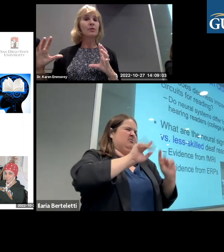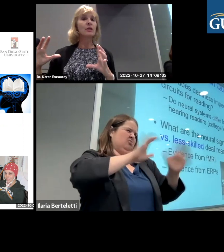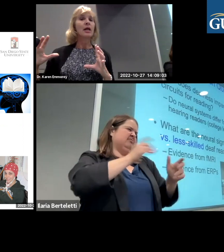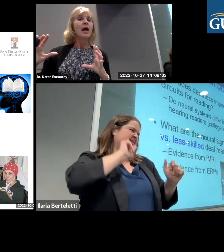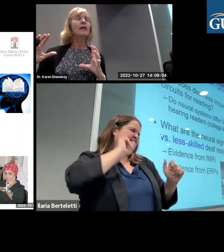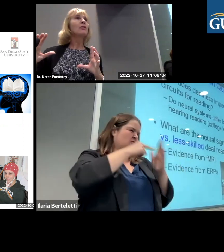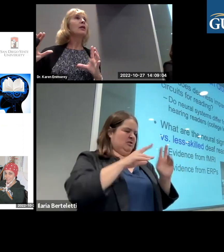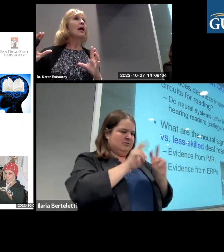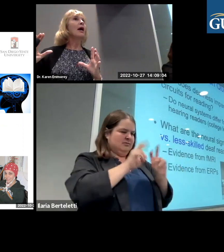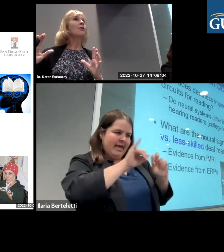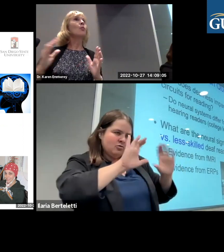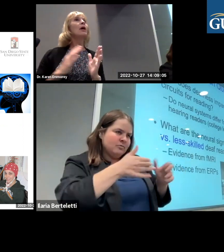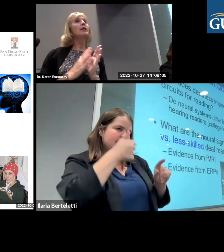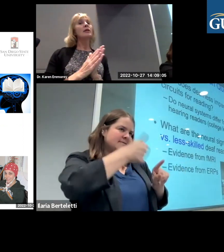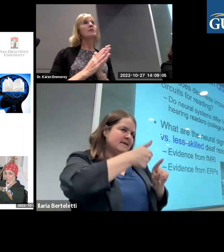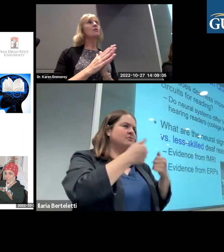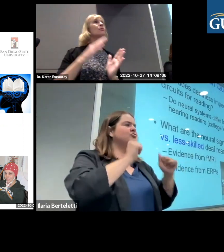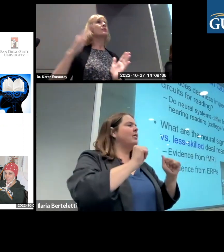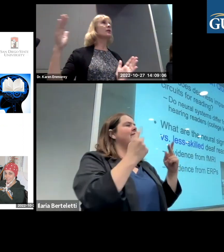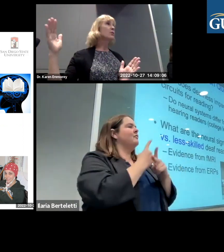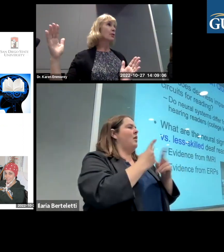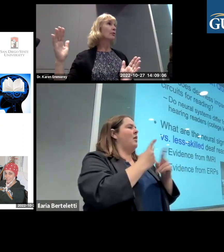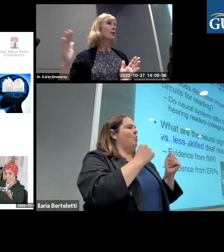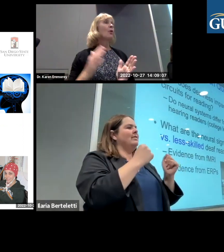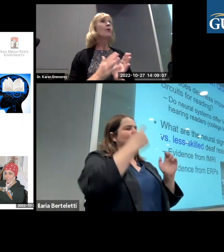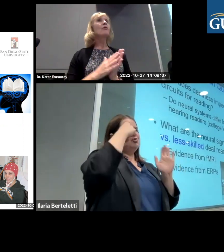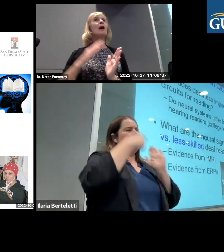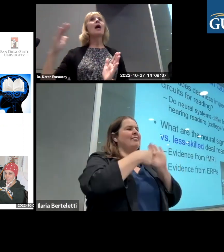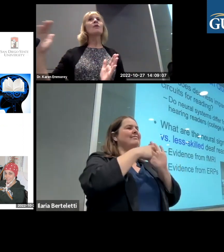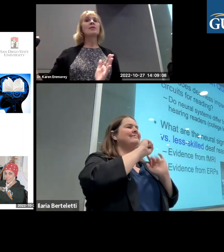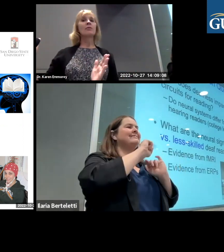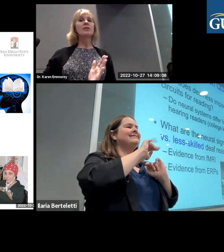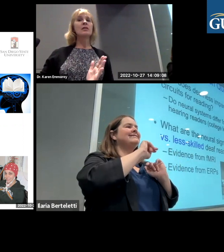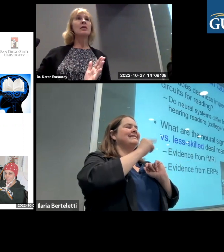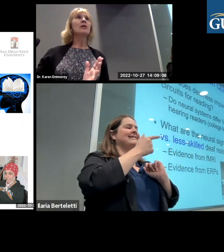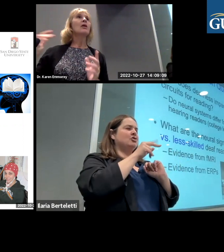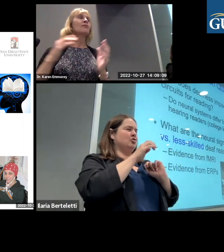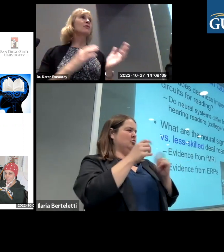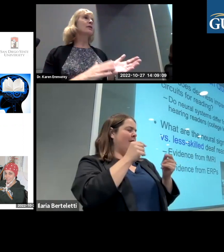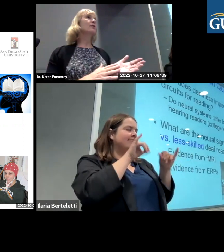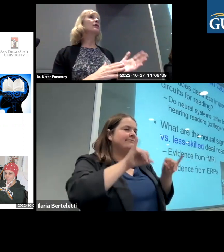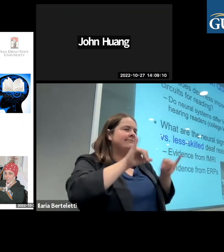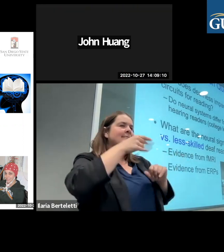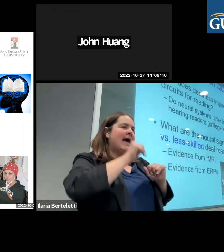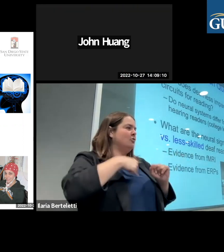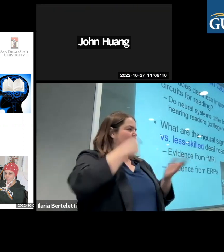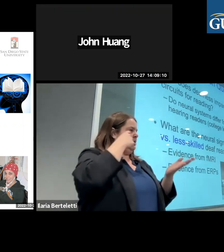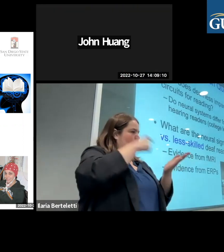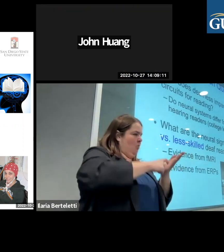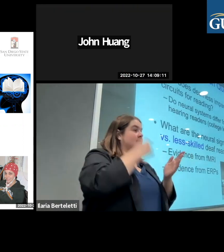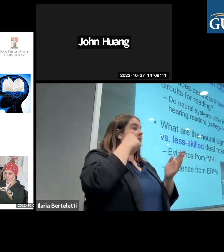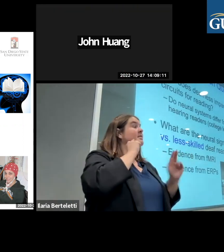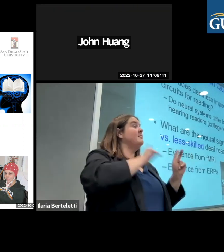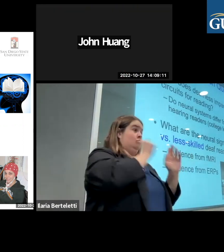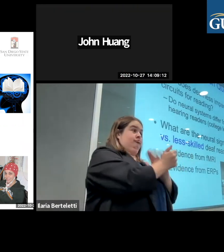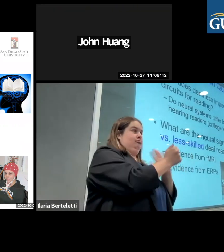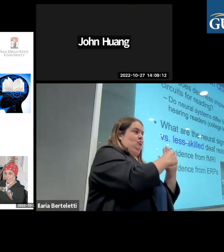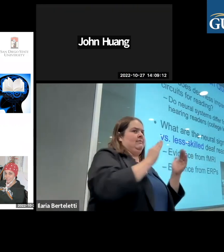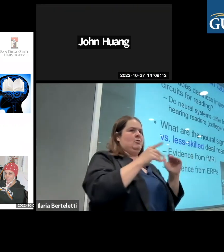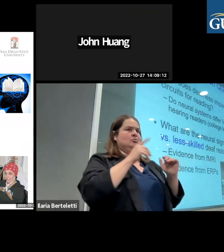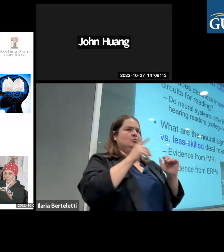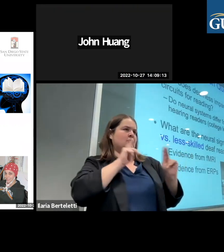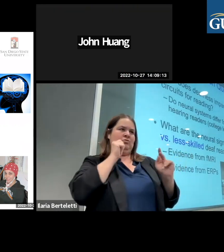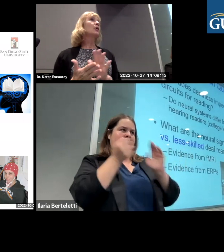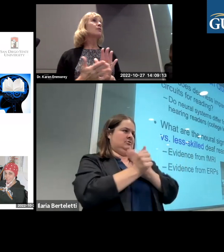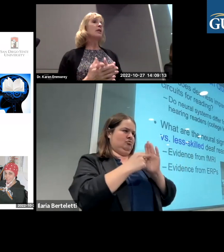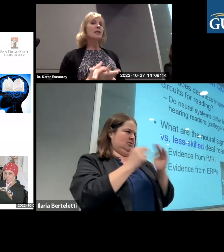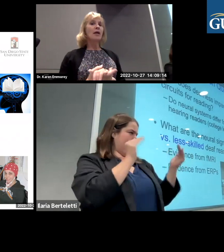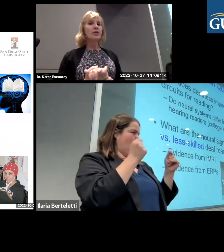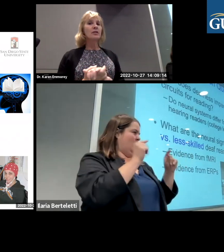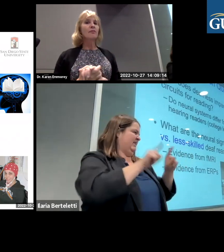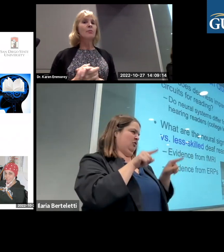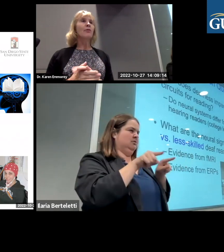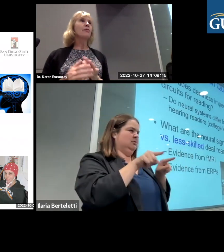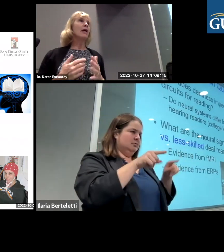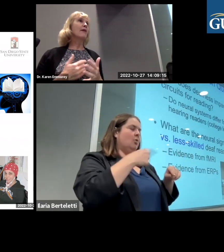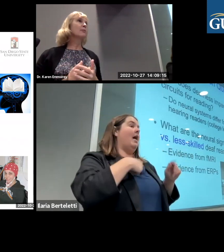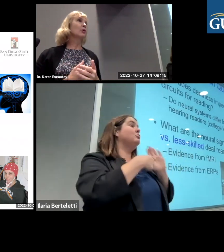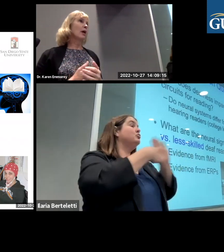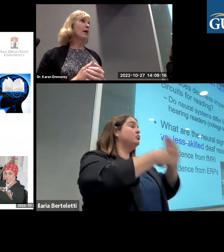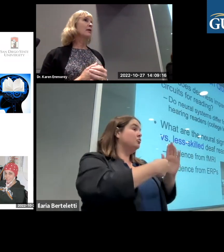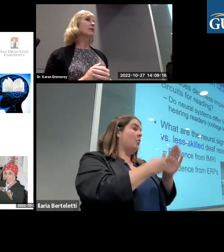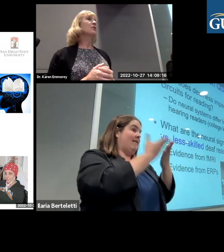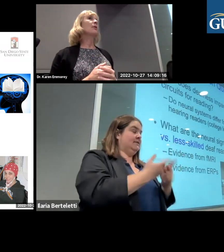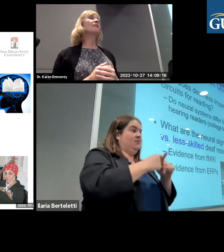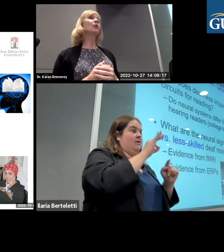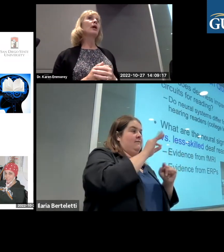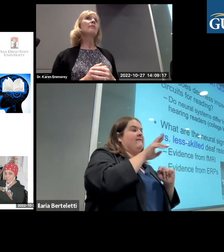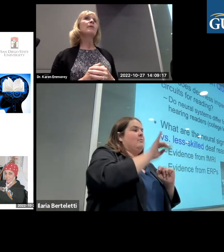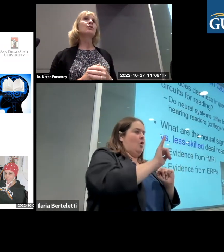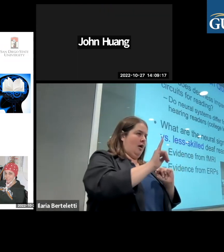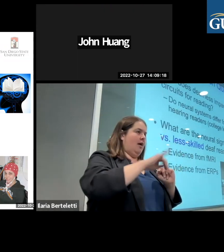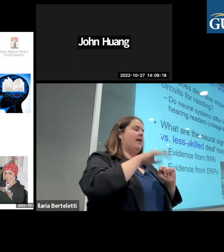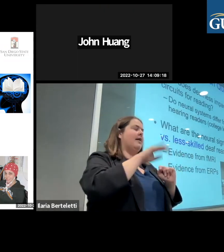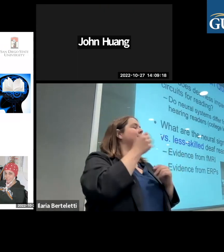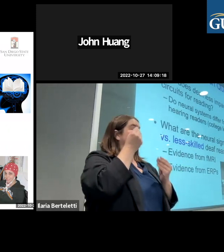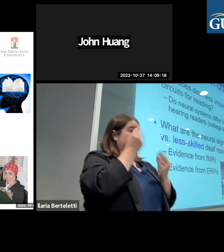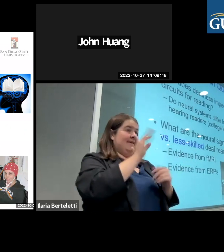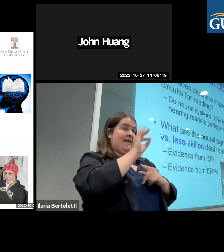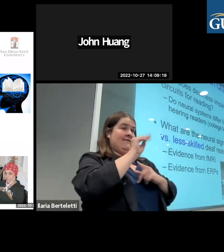and i'm going to be evidently on both fmri so fmri uh blood flow in the brain, and it has a pretty good spatial resolution telling us what like there is green or active when you're informing a particular task like reading words.